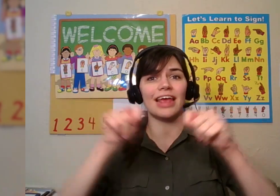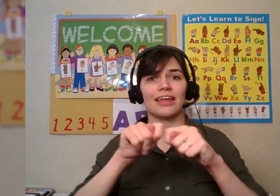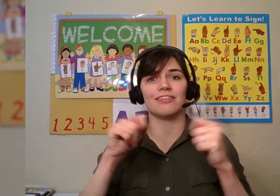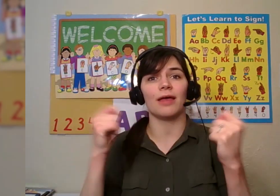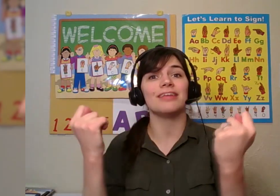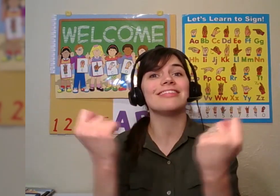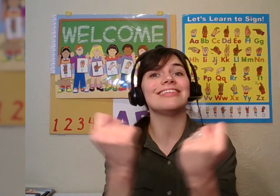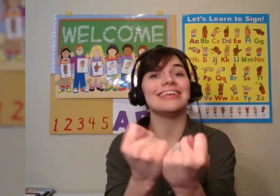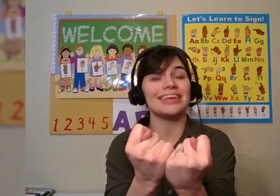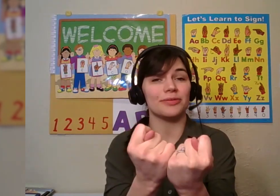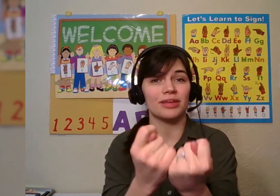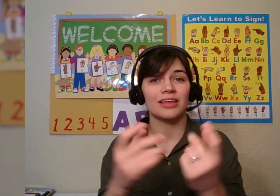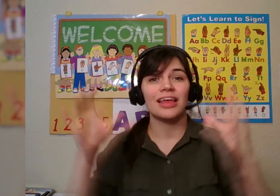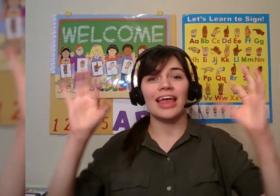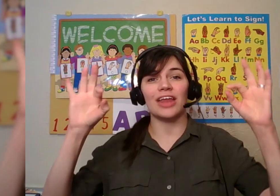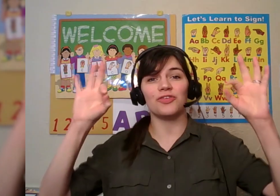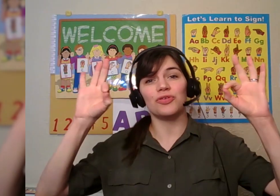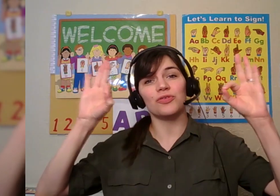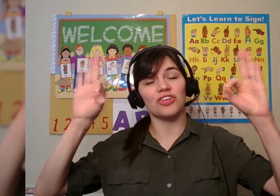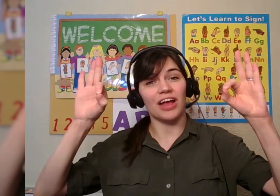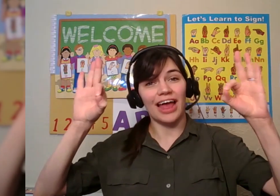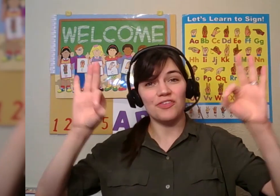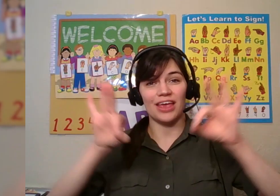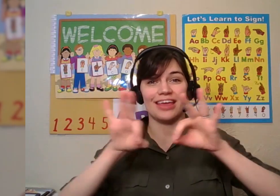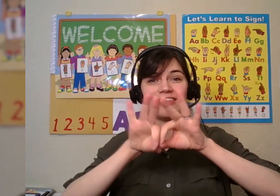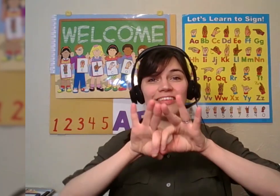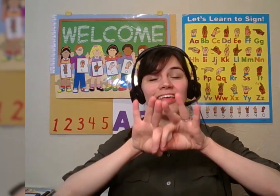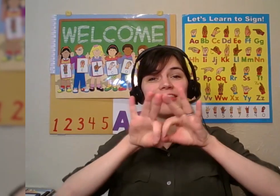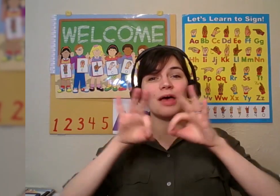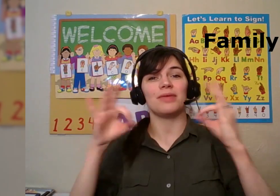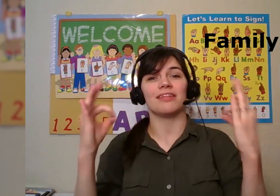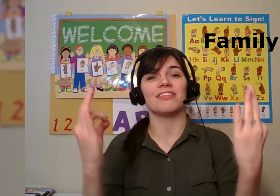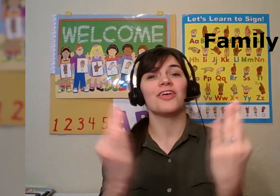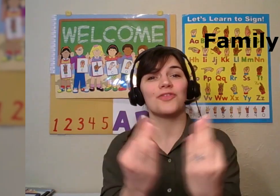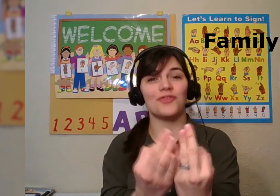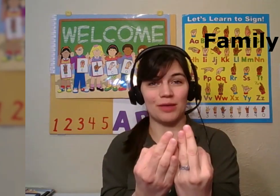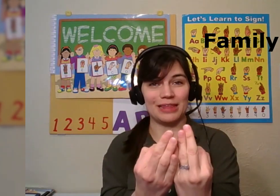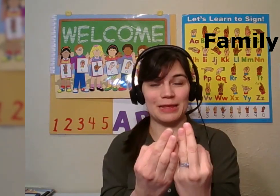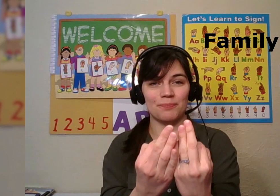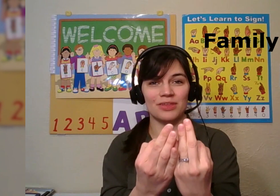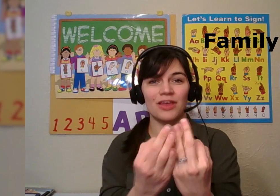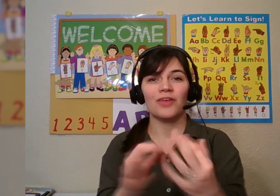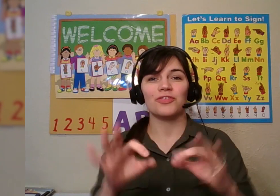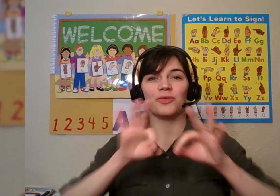hands that means team, and if you use your F-hands that means family. So we